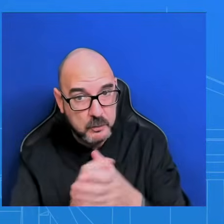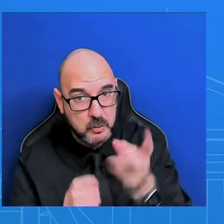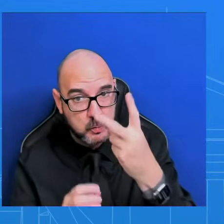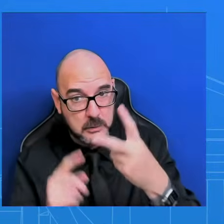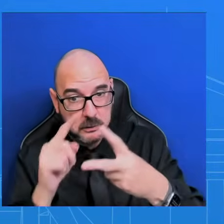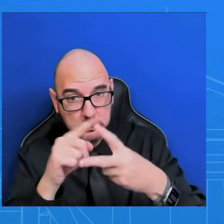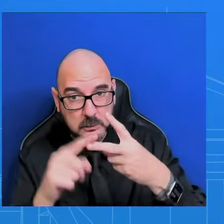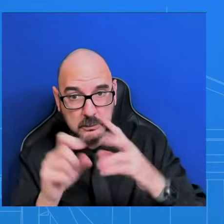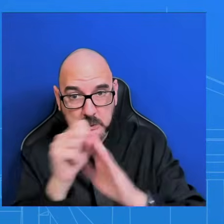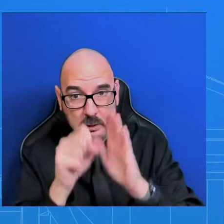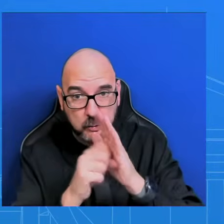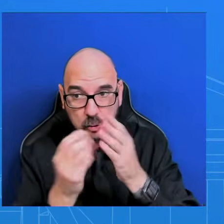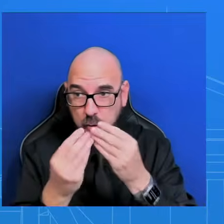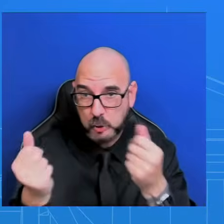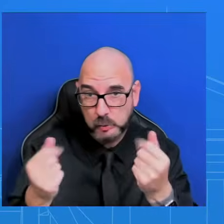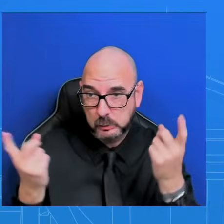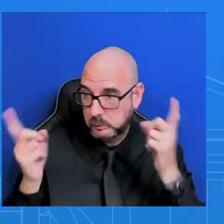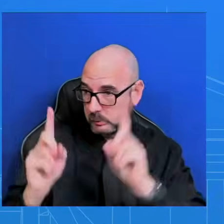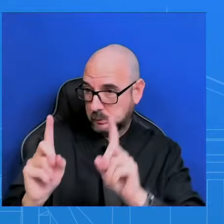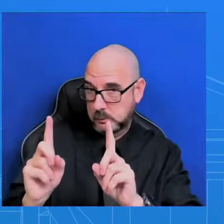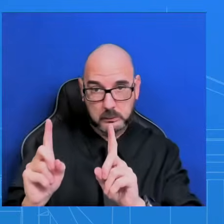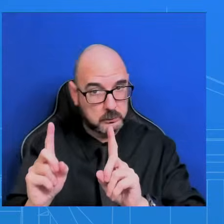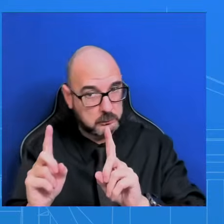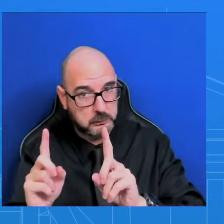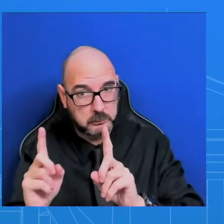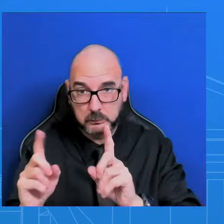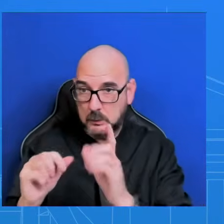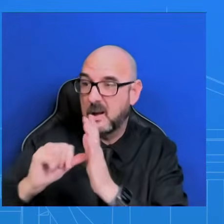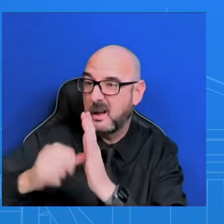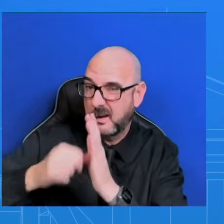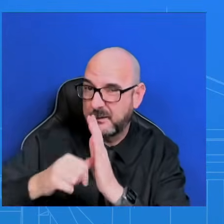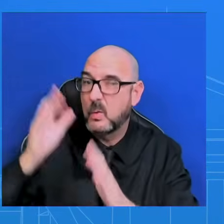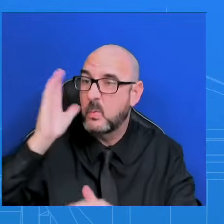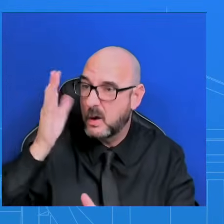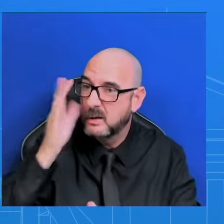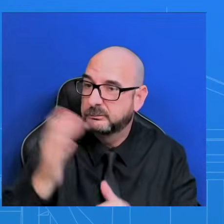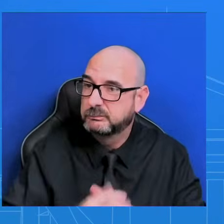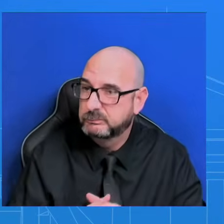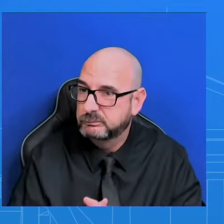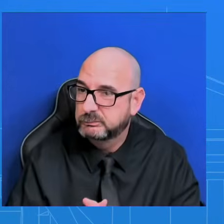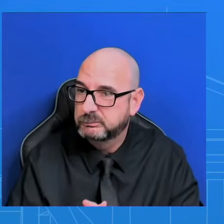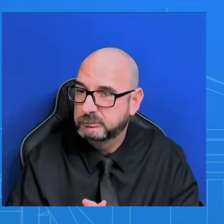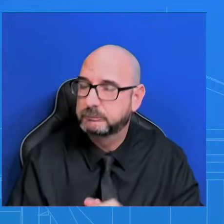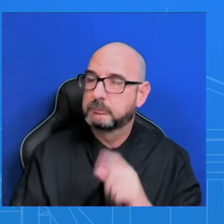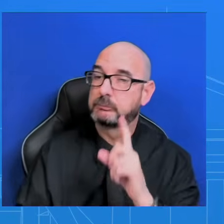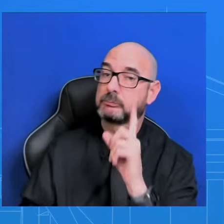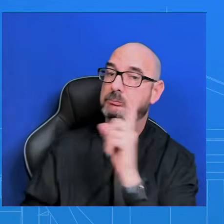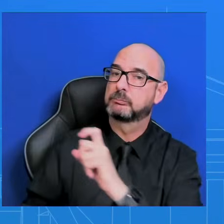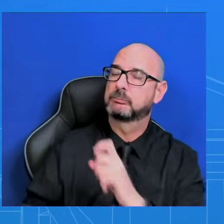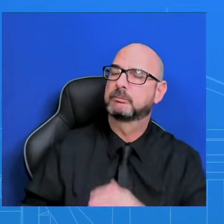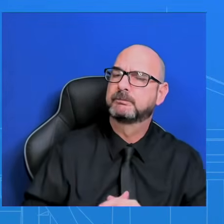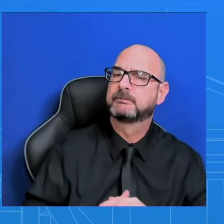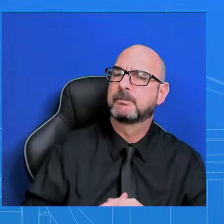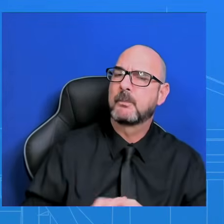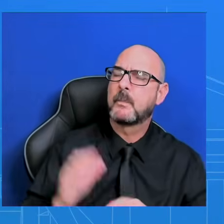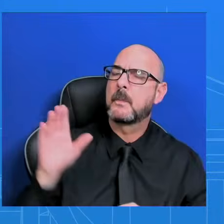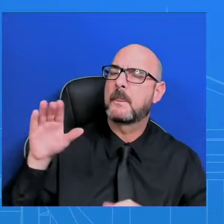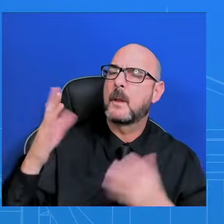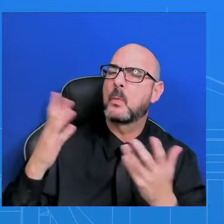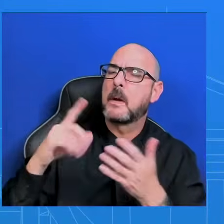The Press: So -- so, what is the overlap there? I guess, you know, when the two leaders are having conversation, like their phone call today, what is it that the Prime Minister